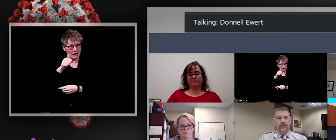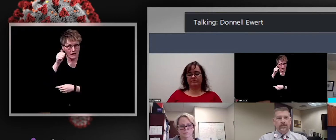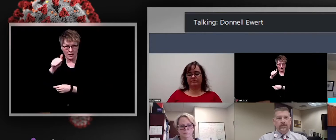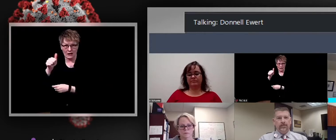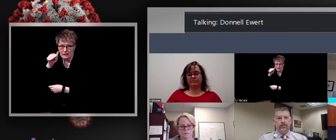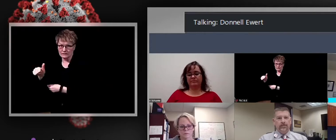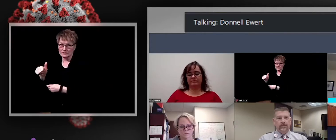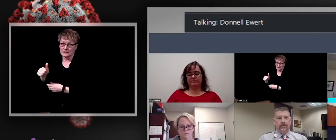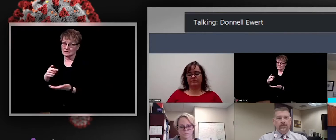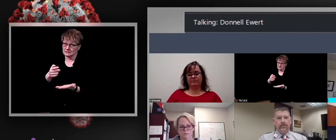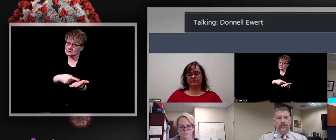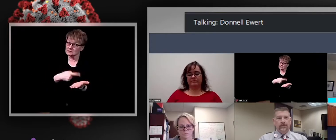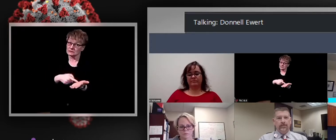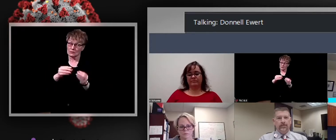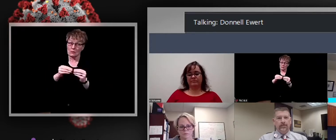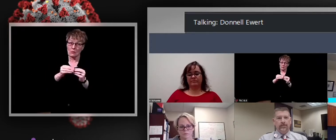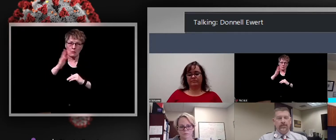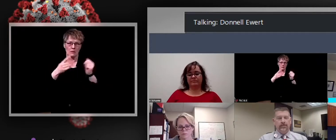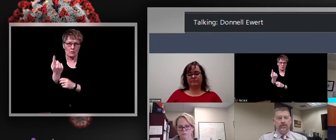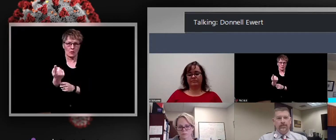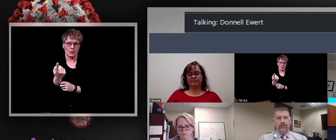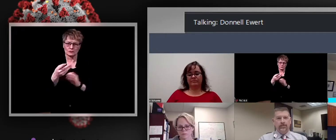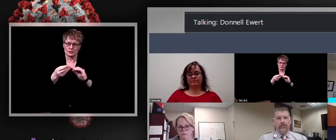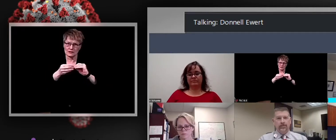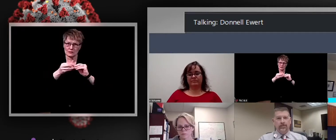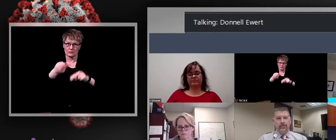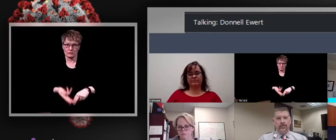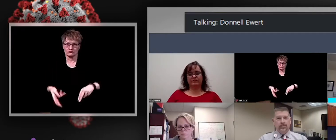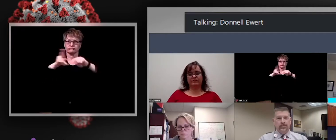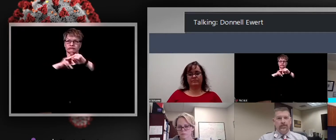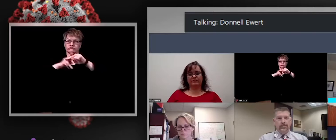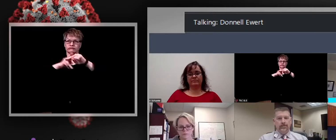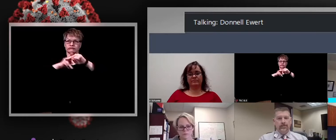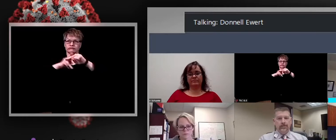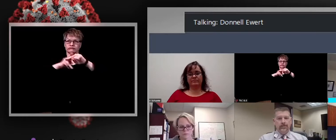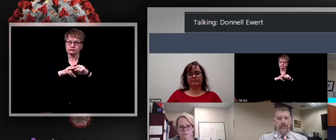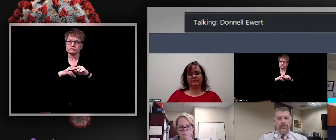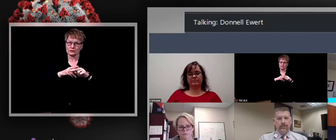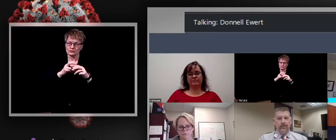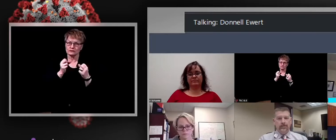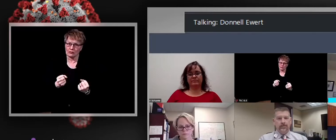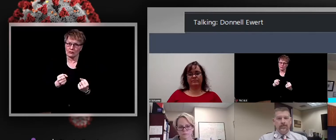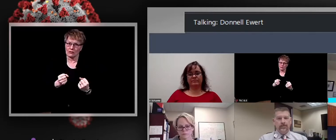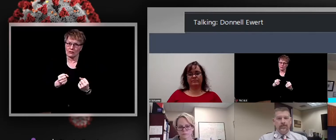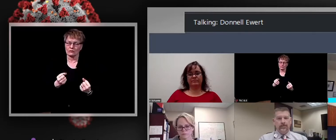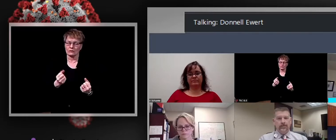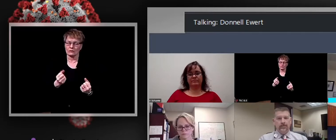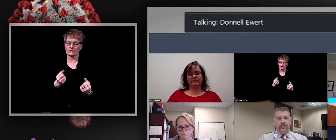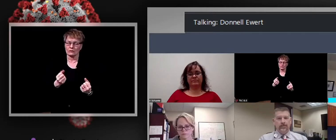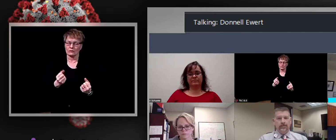So of course, this is a terrible outcome for our community and we just want to pass on